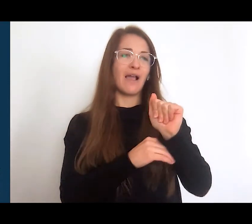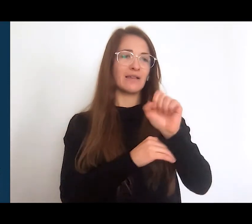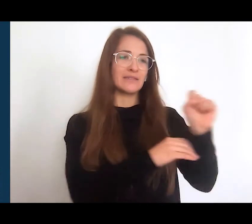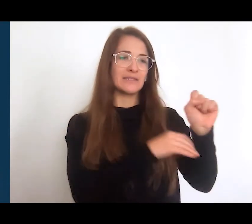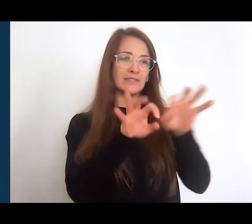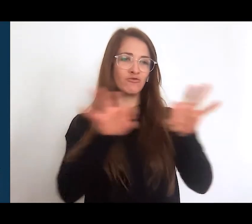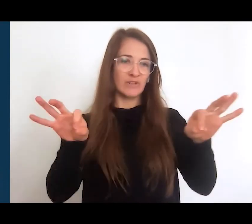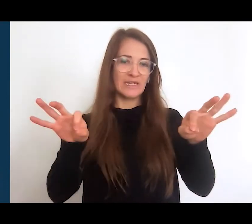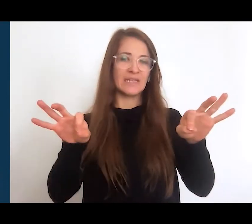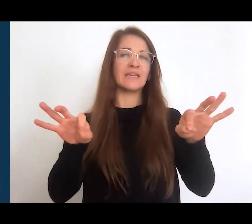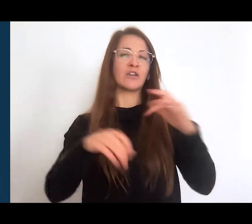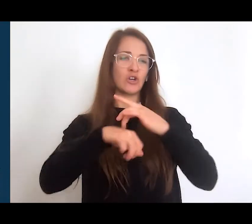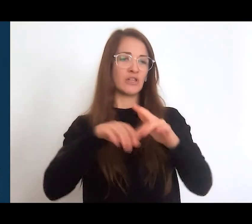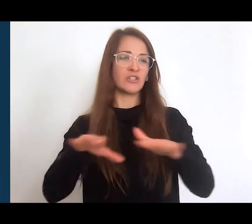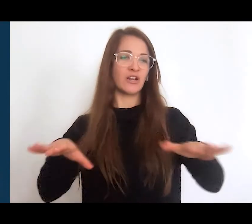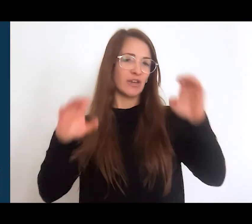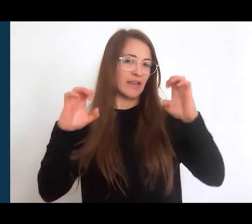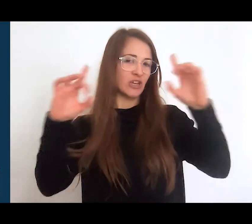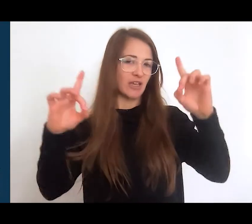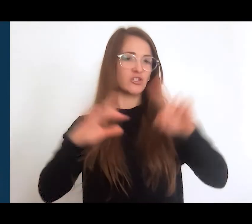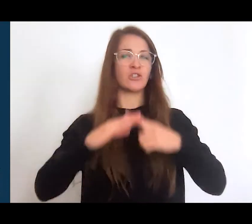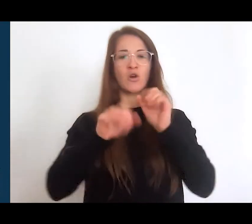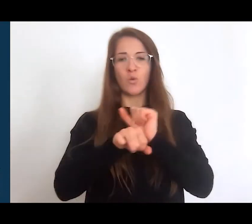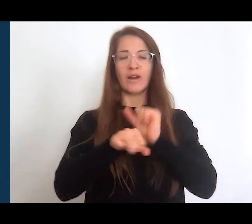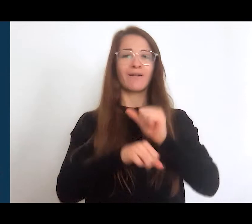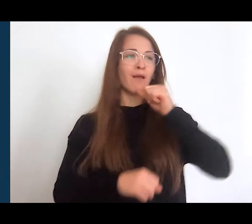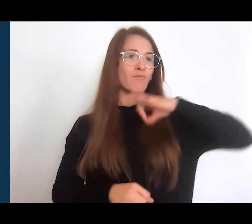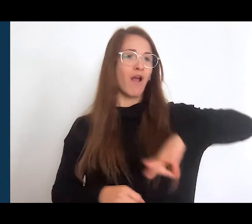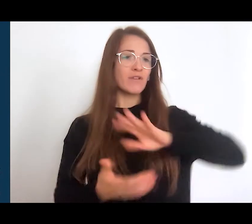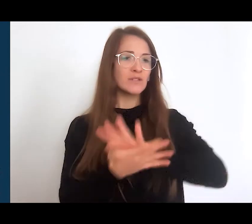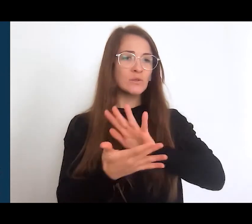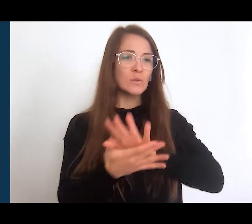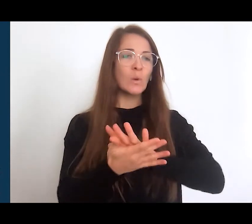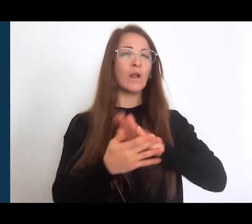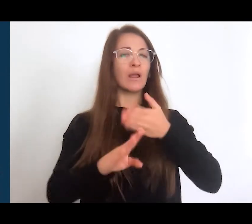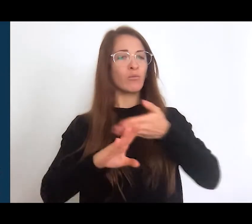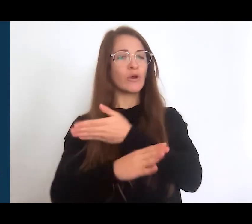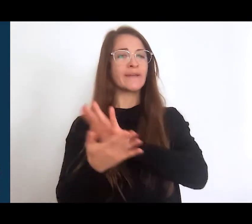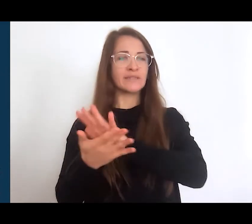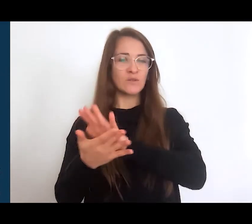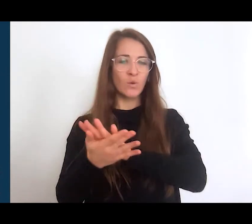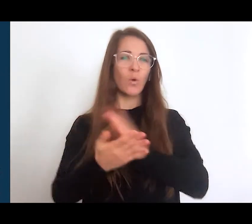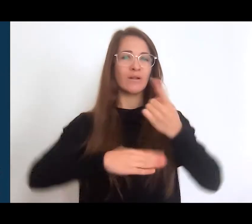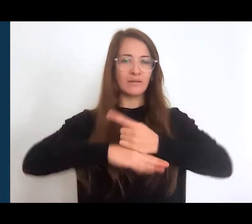I WENT TO GET MY ASSOCIATES DEGREE IN EARLY CHILD EDUCATION AND WENT TO WORK AT A NONPROFIT